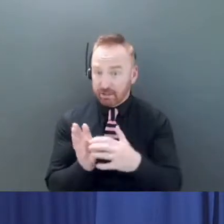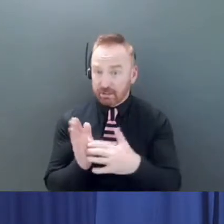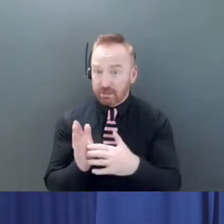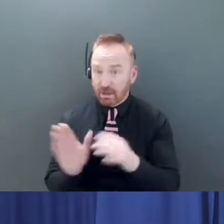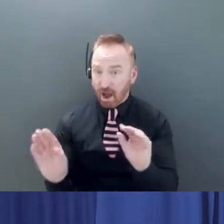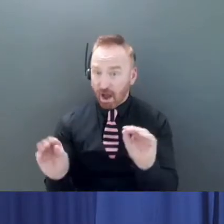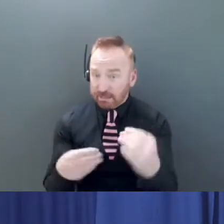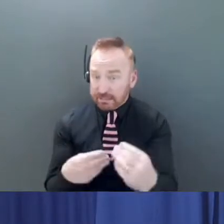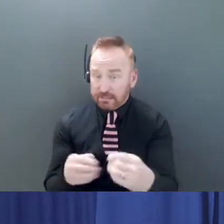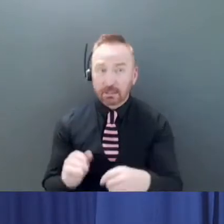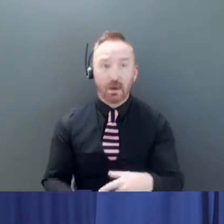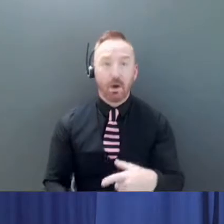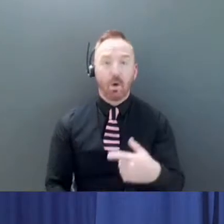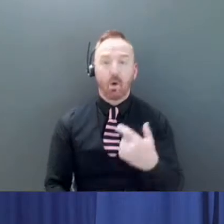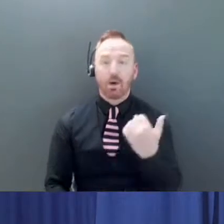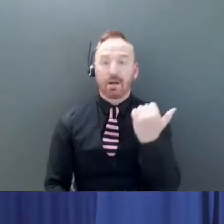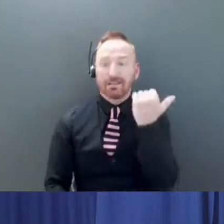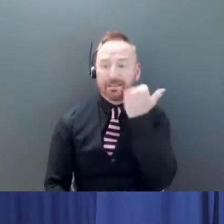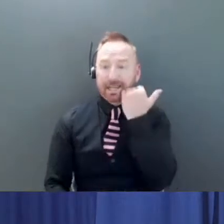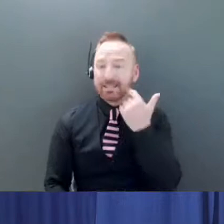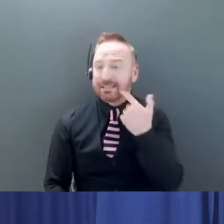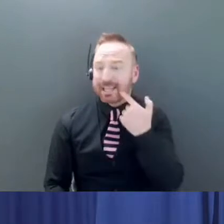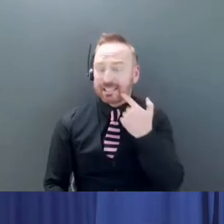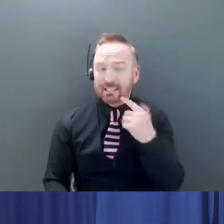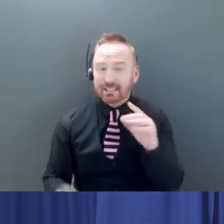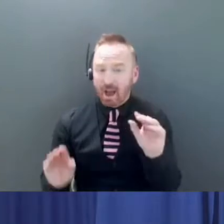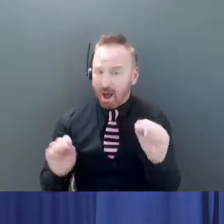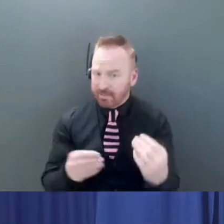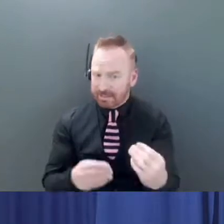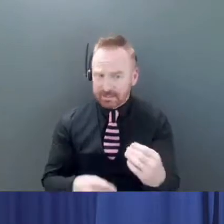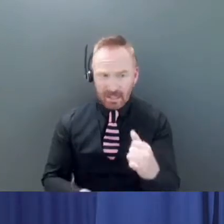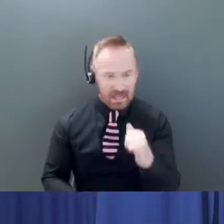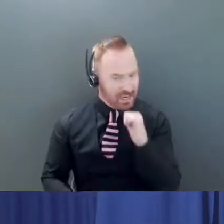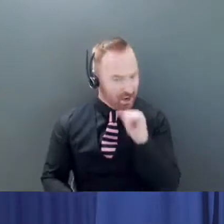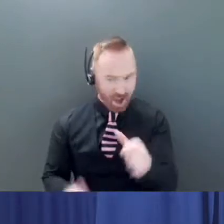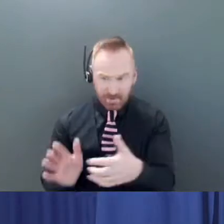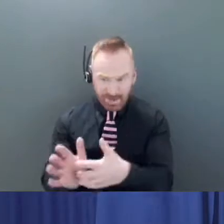office, the dentist's office, that will not be mandatory but strongly recommended?